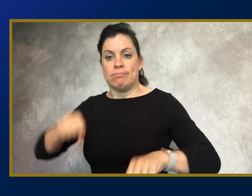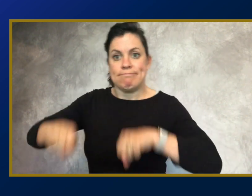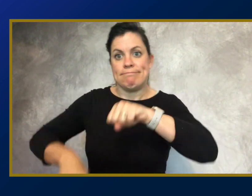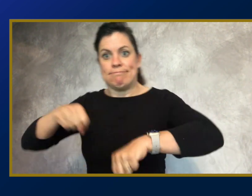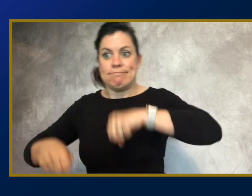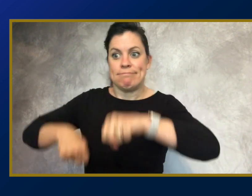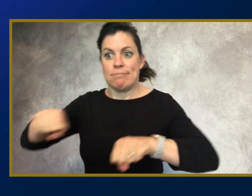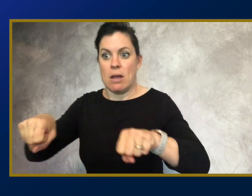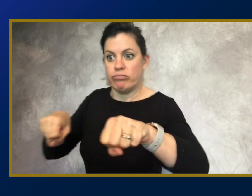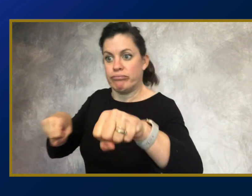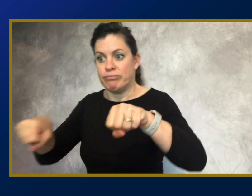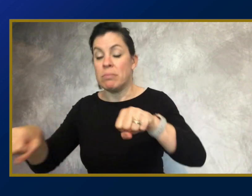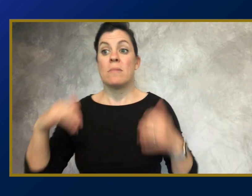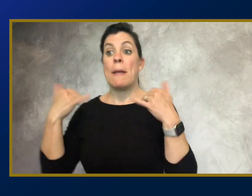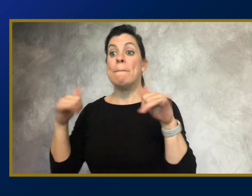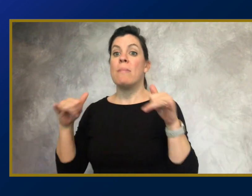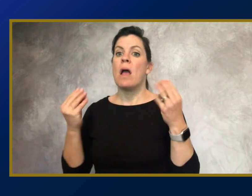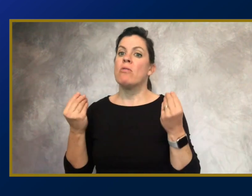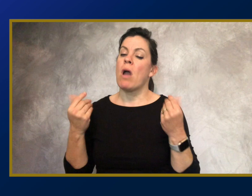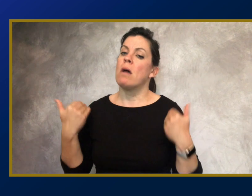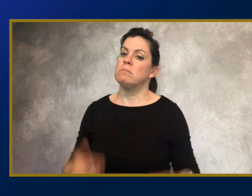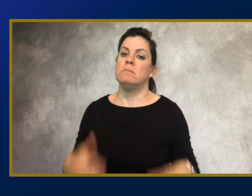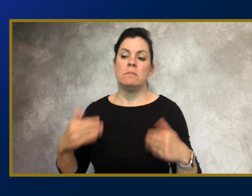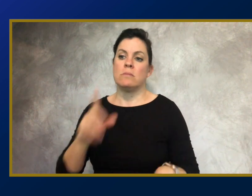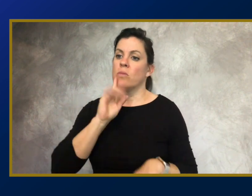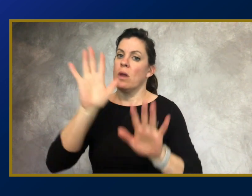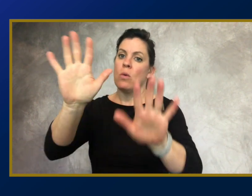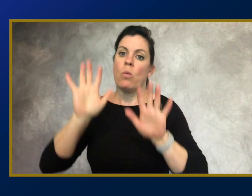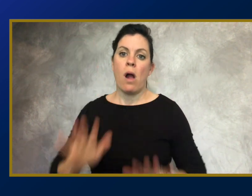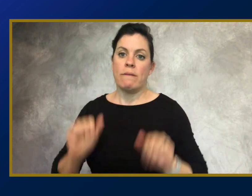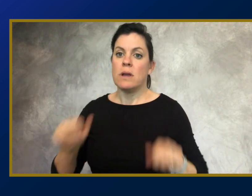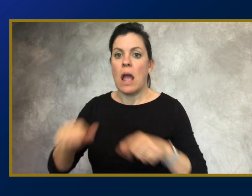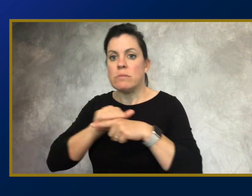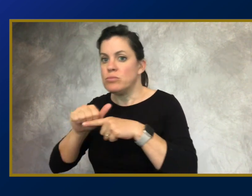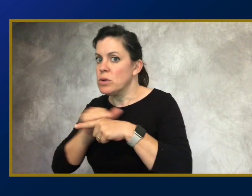strength. Playgrounds. Playgrounds are wonderful because there's opportunities to walk up steps.